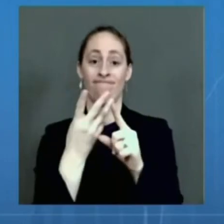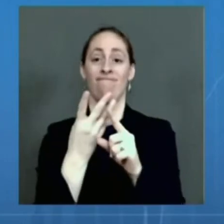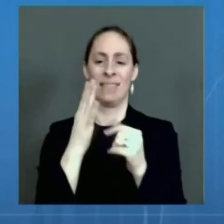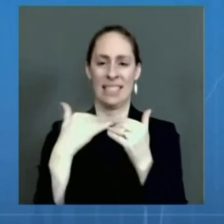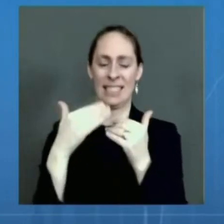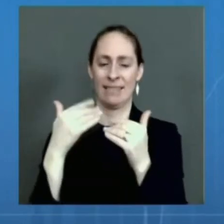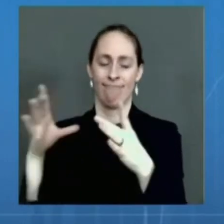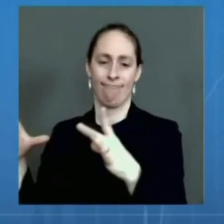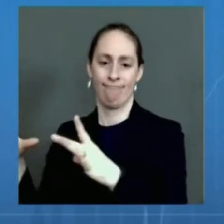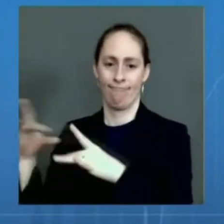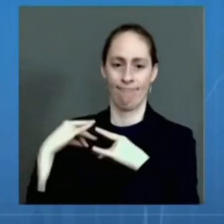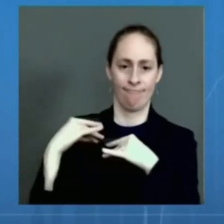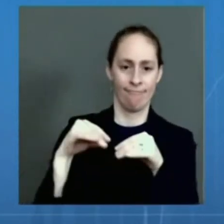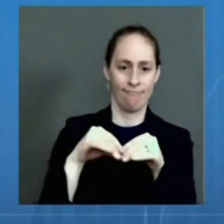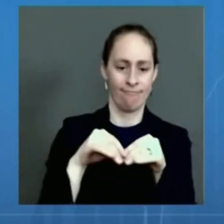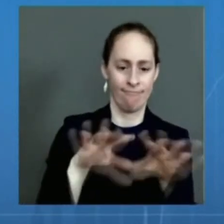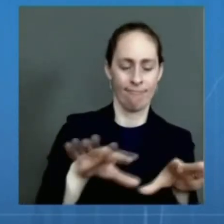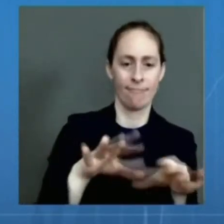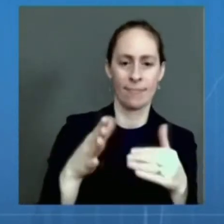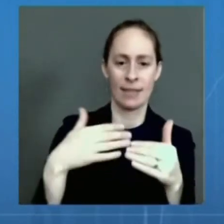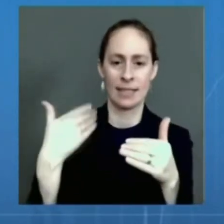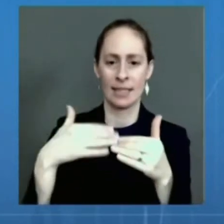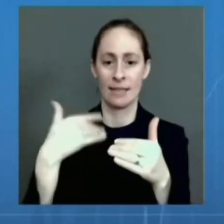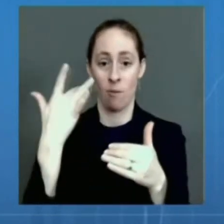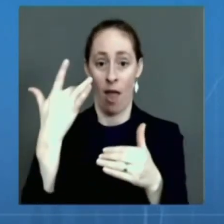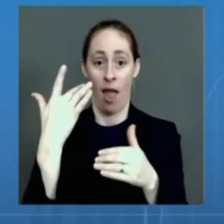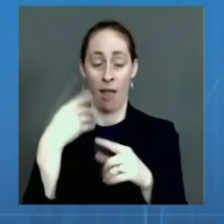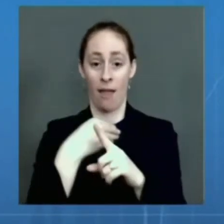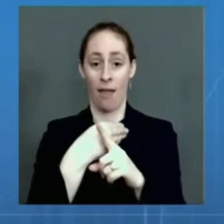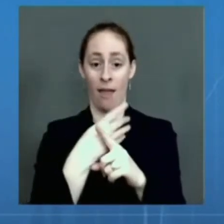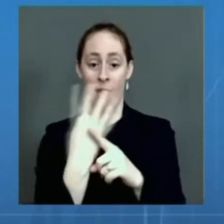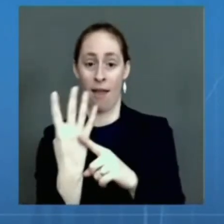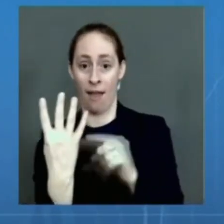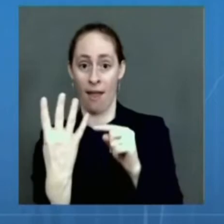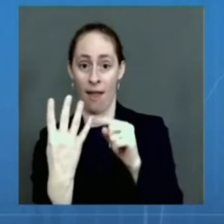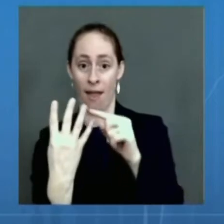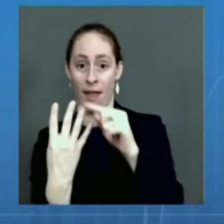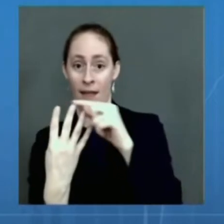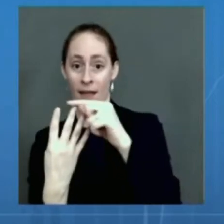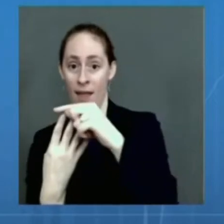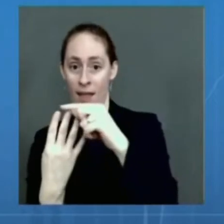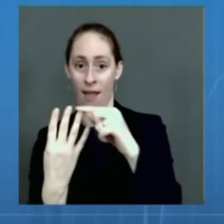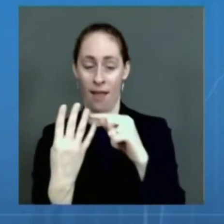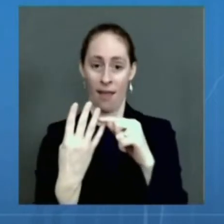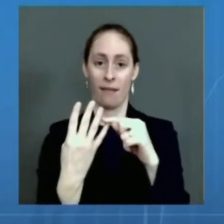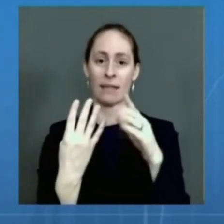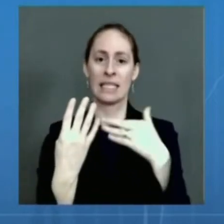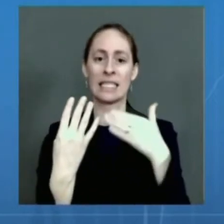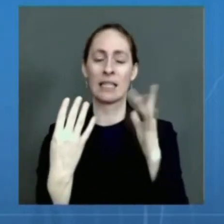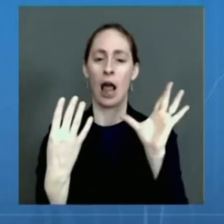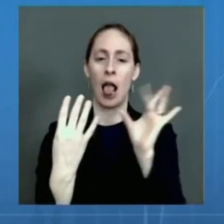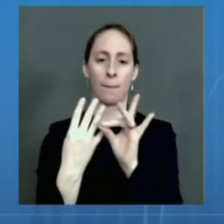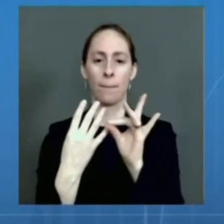CONSTELLATION OF AMINO ACID YOU WOULD HAVE PREDICTED BECAUSE OF THE VIRUS ABILITY.